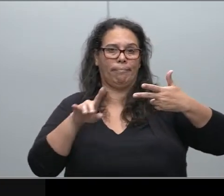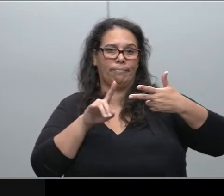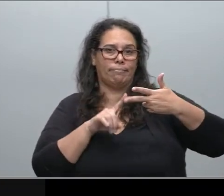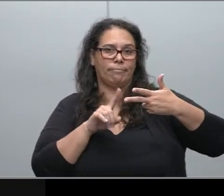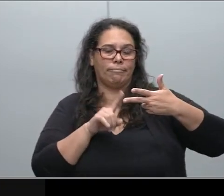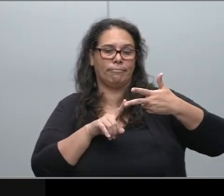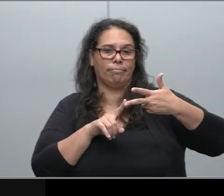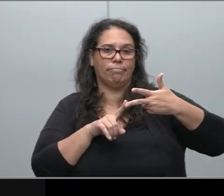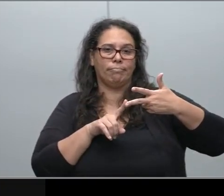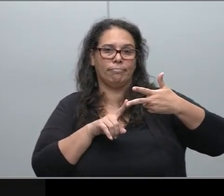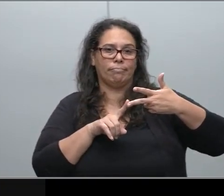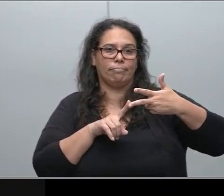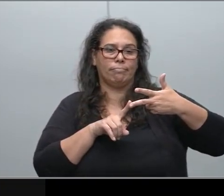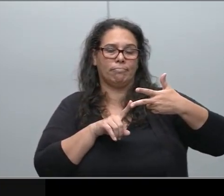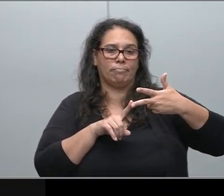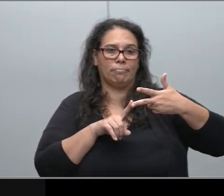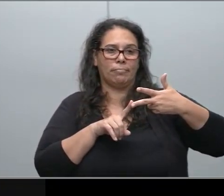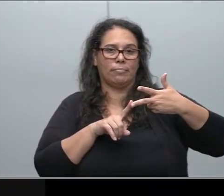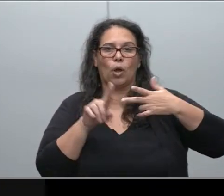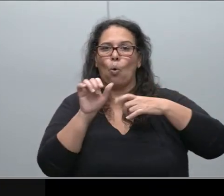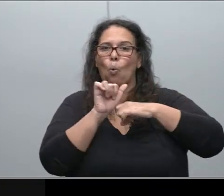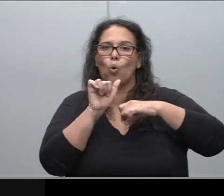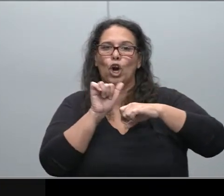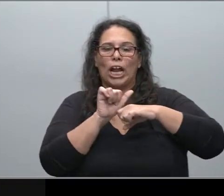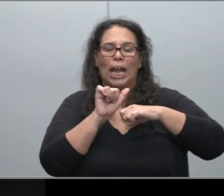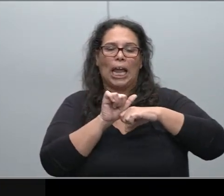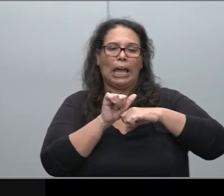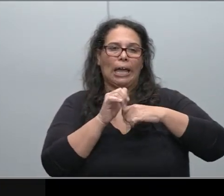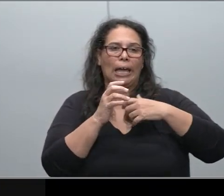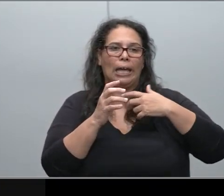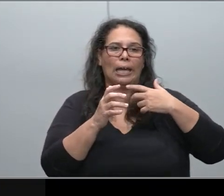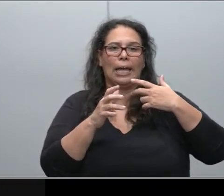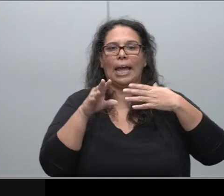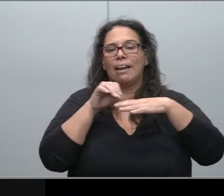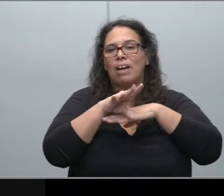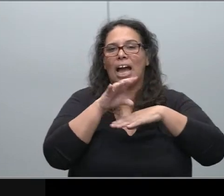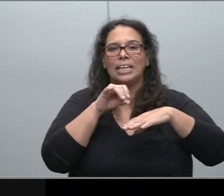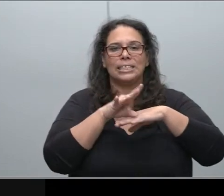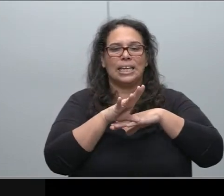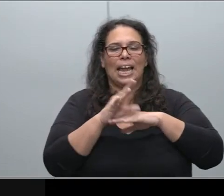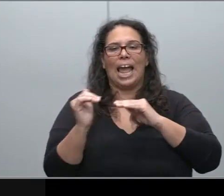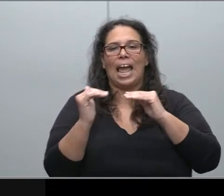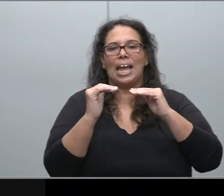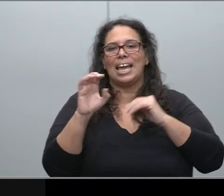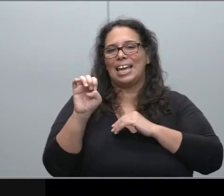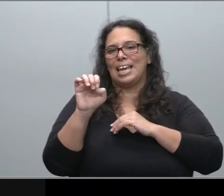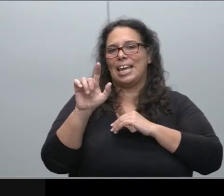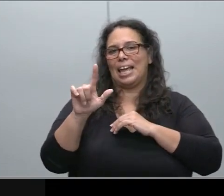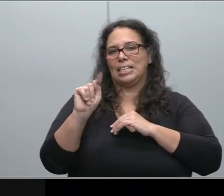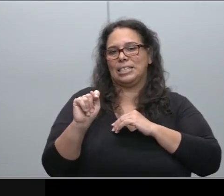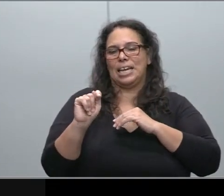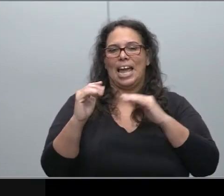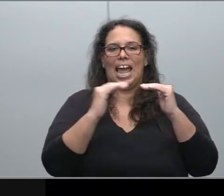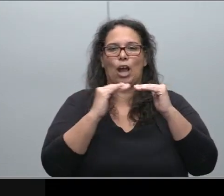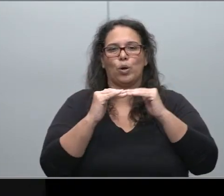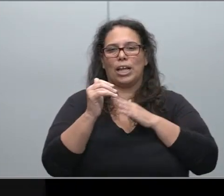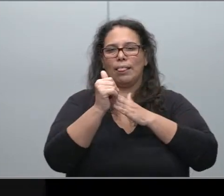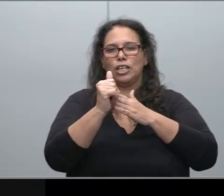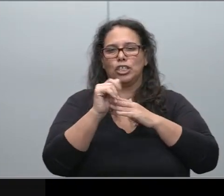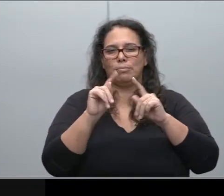We still have 29 participants. You want me to go through the prompt at this point, Dr. Salazar? Sure. That'd be great. All right. So everyone. So once you're in, this is the first question